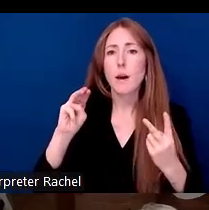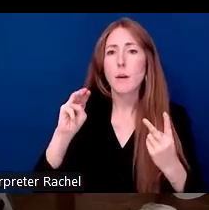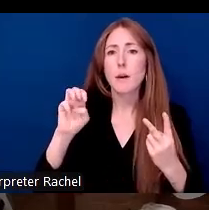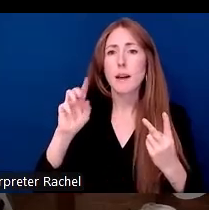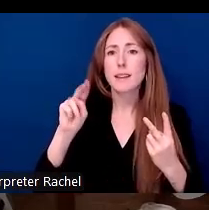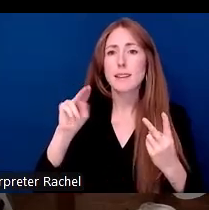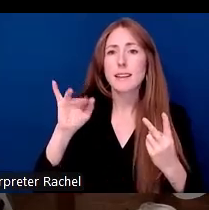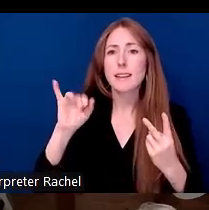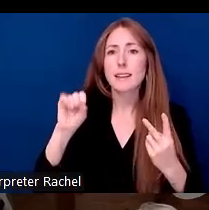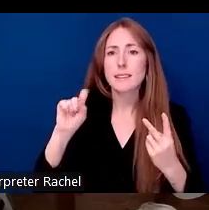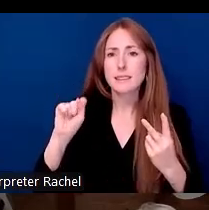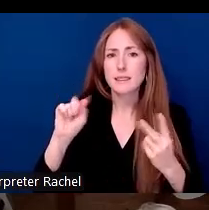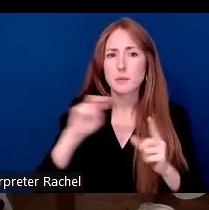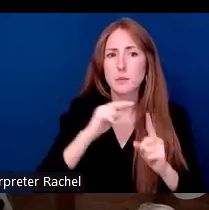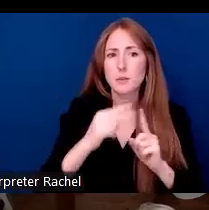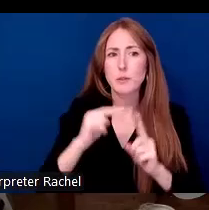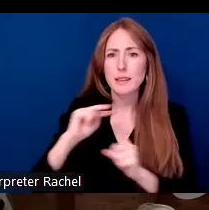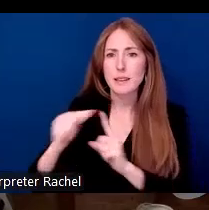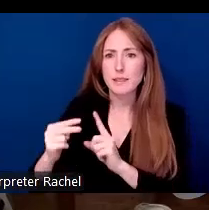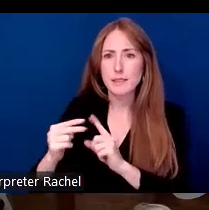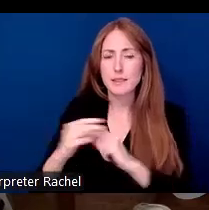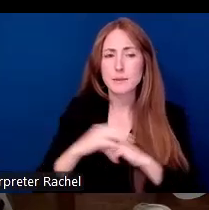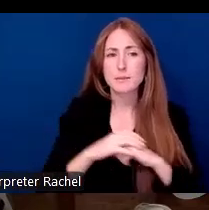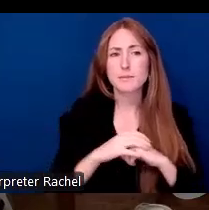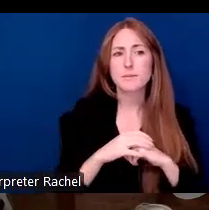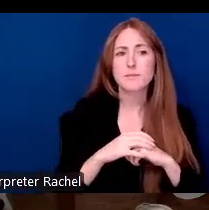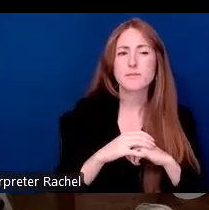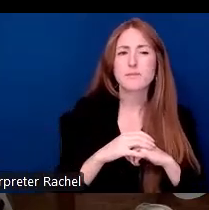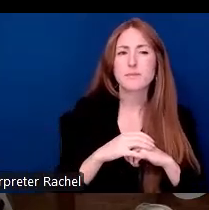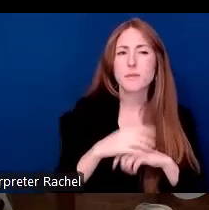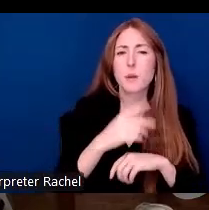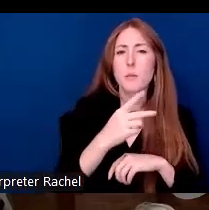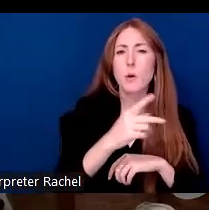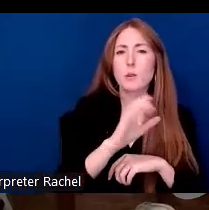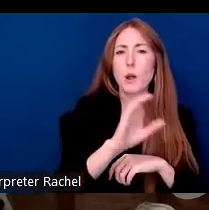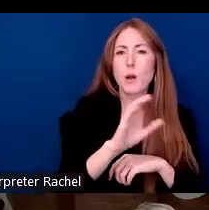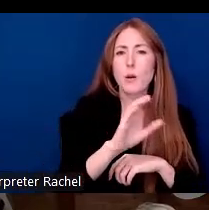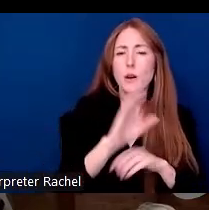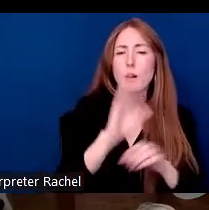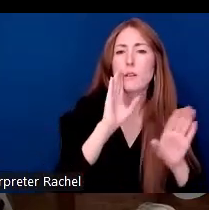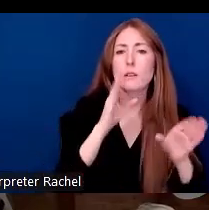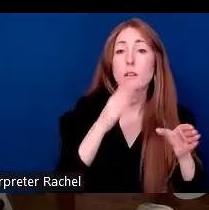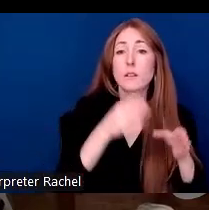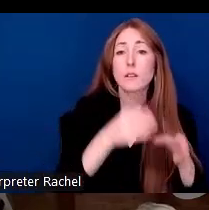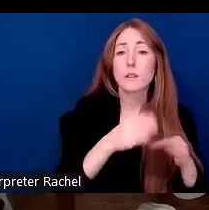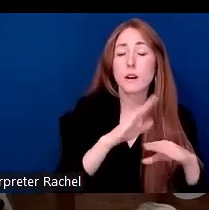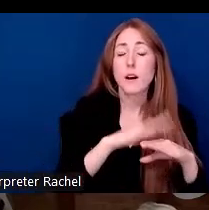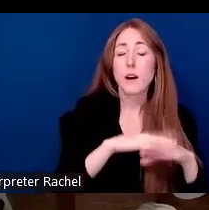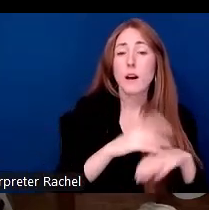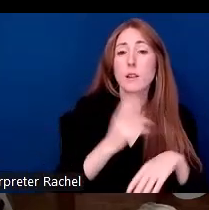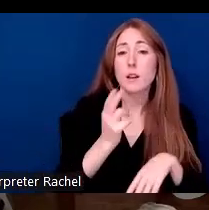but post-colonial theorizing basically focuses attention on the historical and ongoing forms